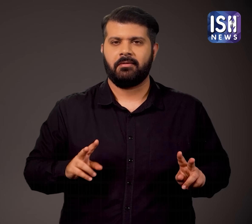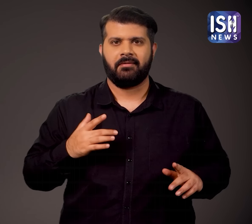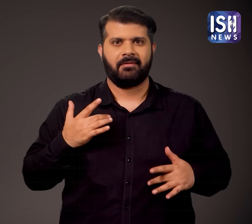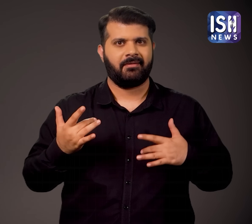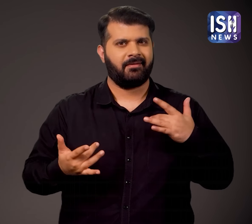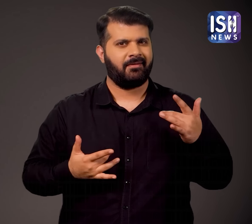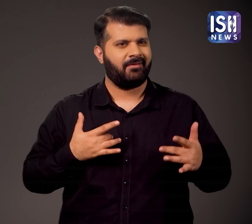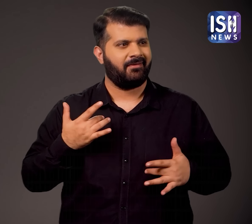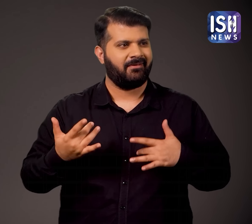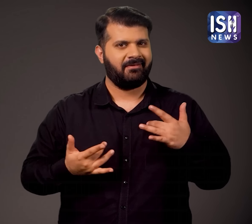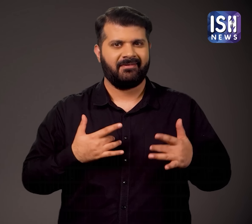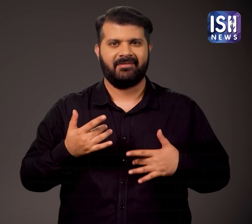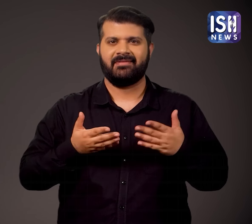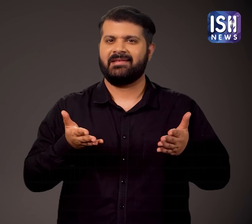Interesting!